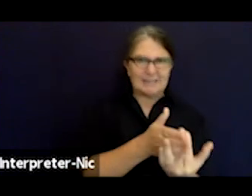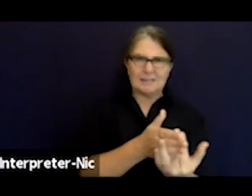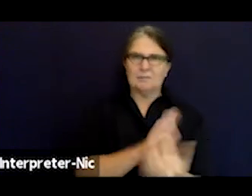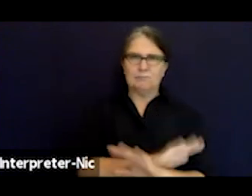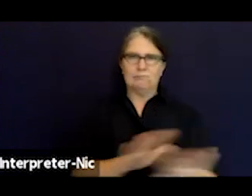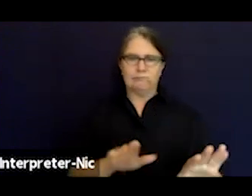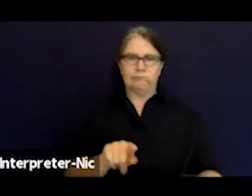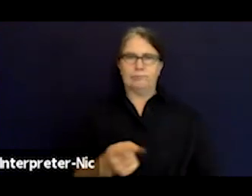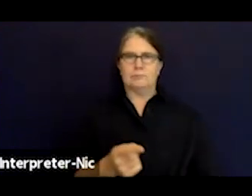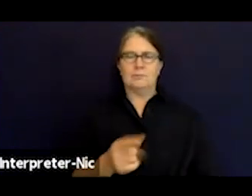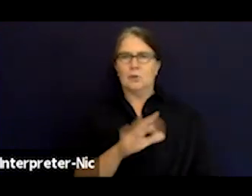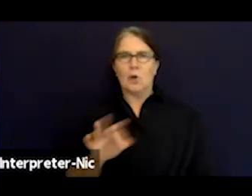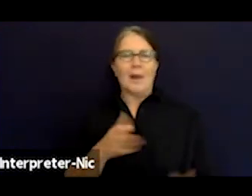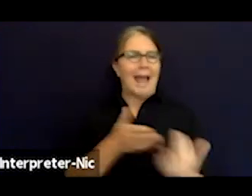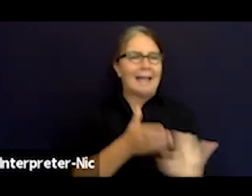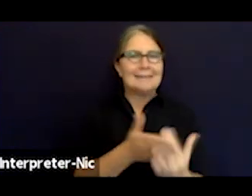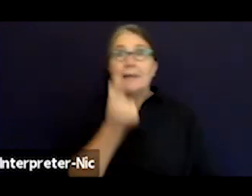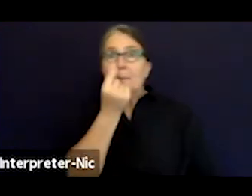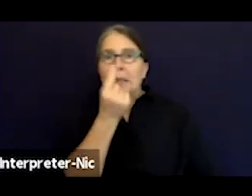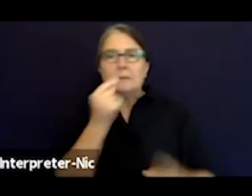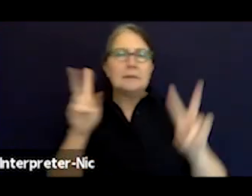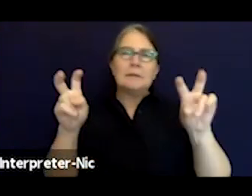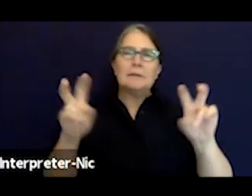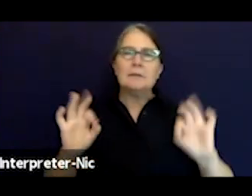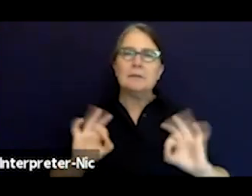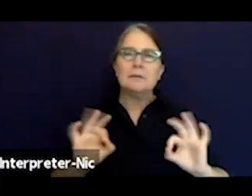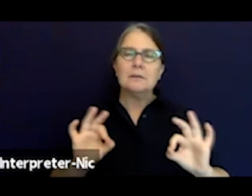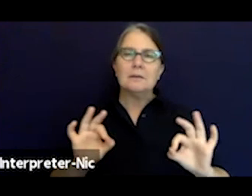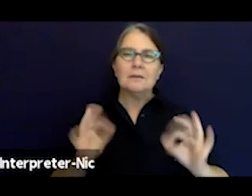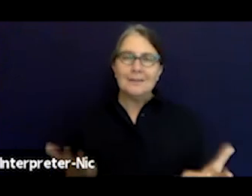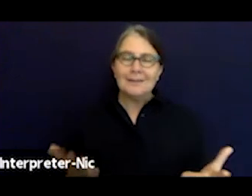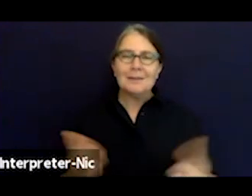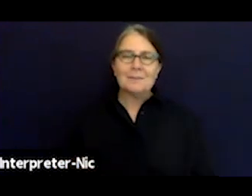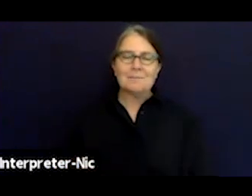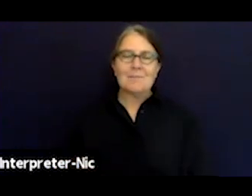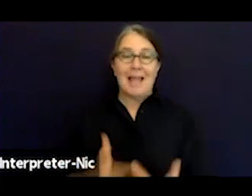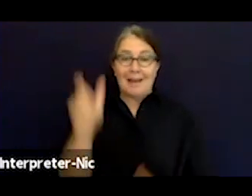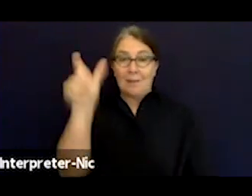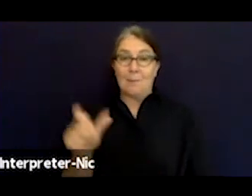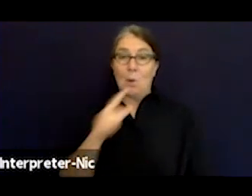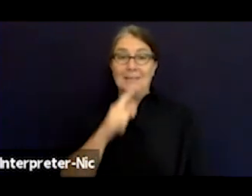Amanda says, “I will use more opportunities when I have one-on-one conversations with academics about